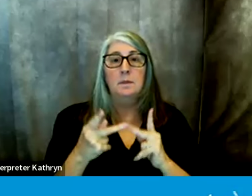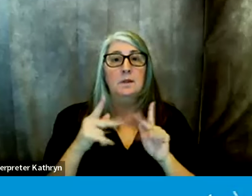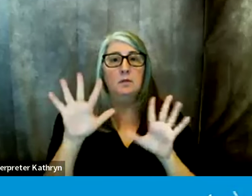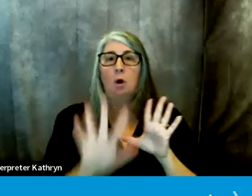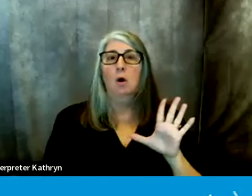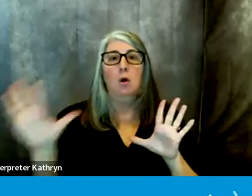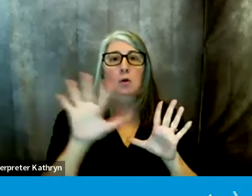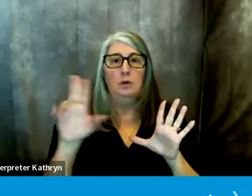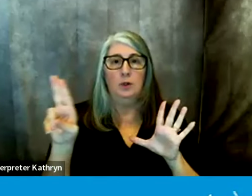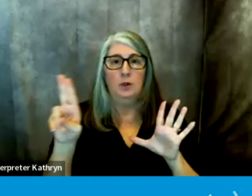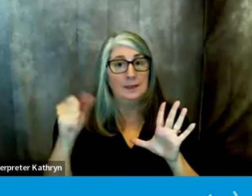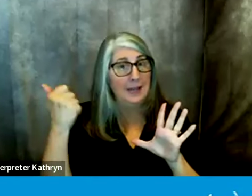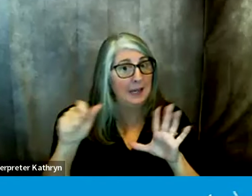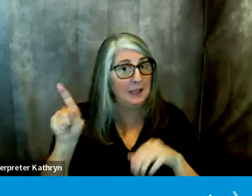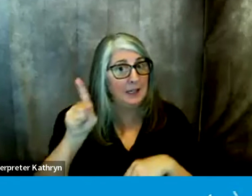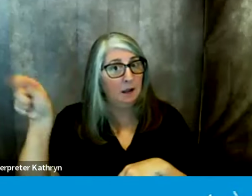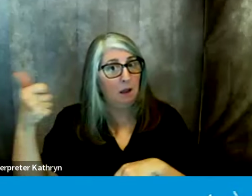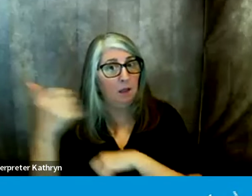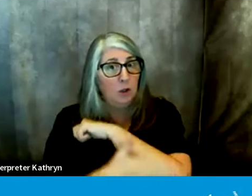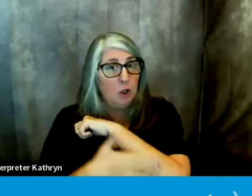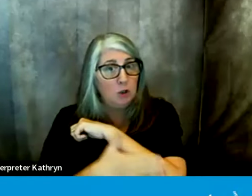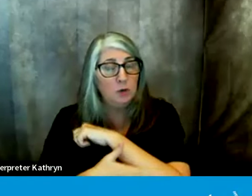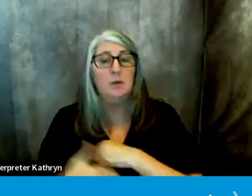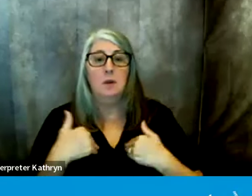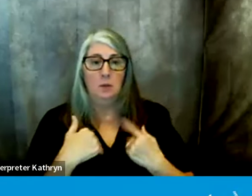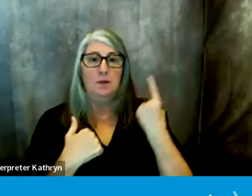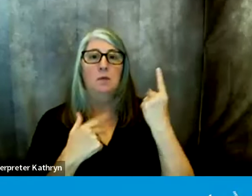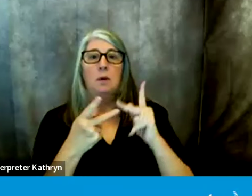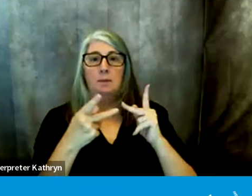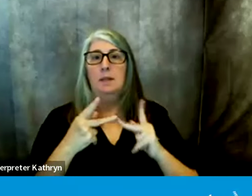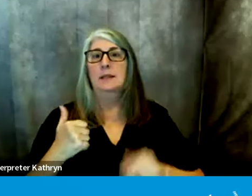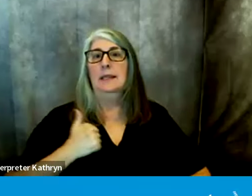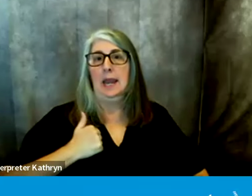Any outside the United States? We have one site in Canada that is actively recruiting.